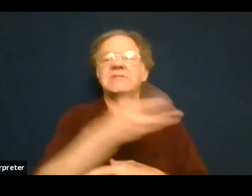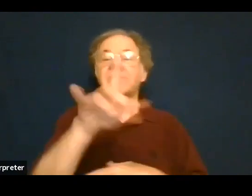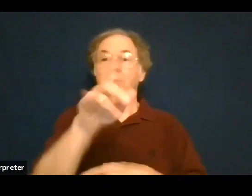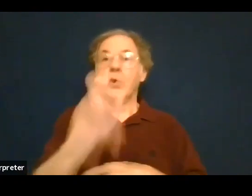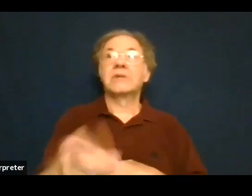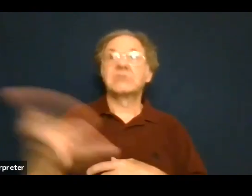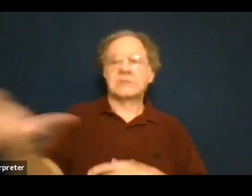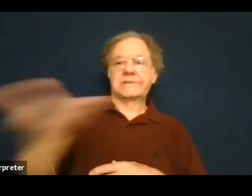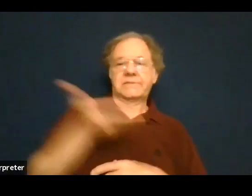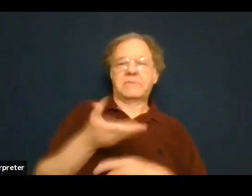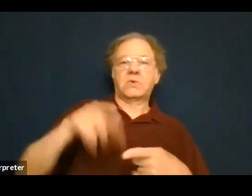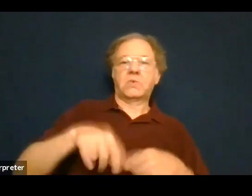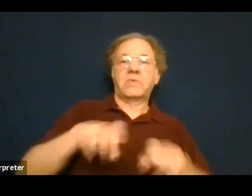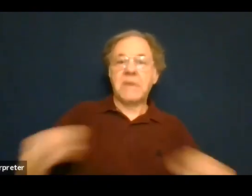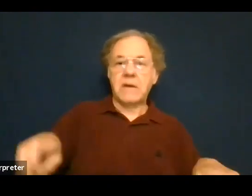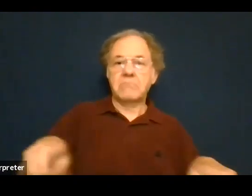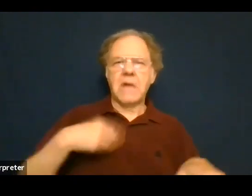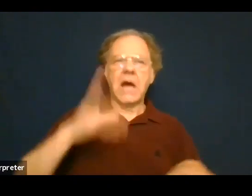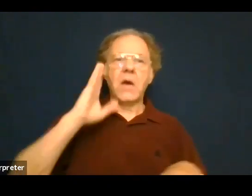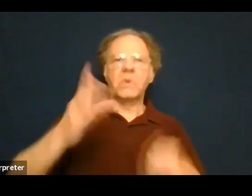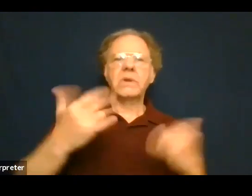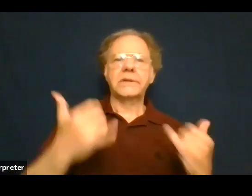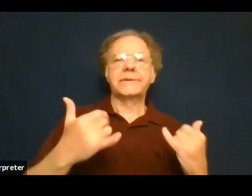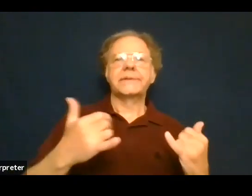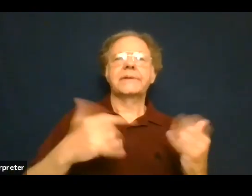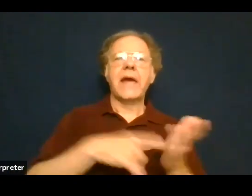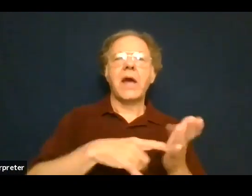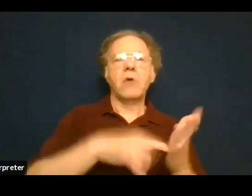And so I'm going to run through those questions.